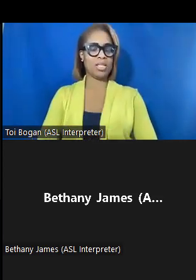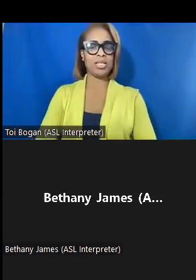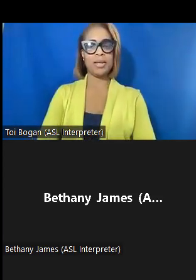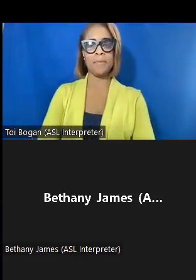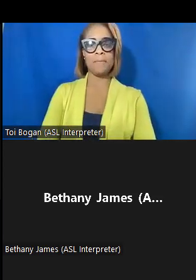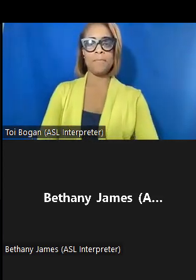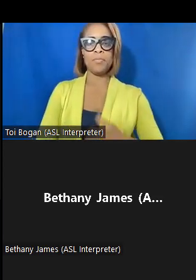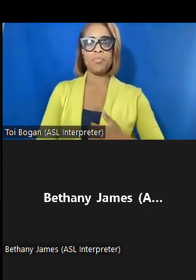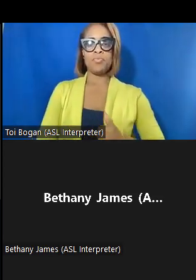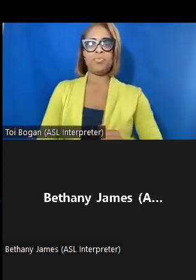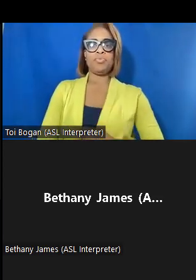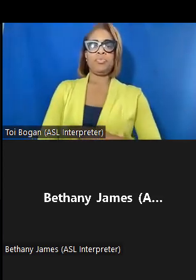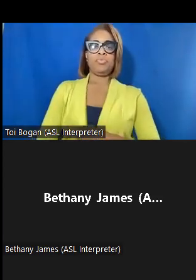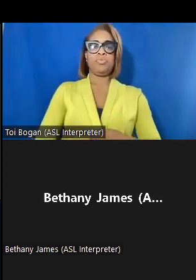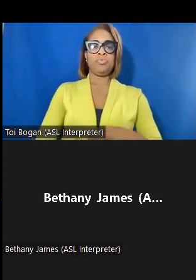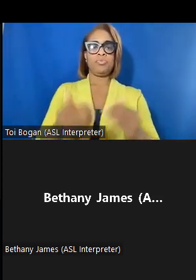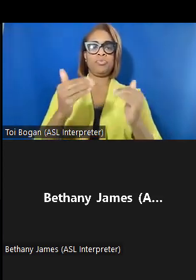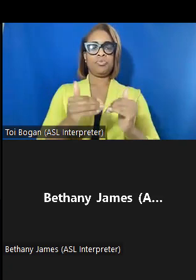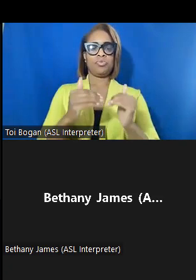Next we'll talk about a closer look at accommodations.